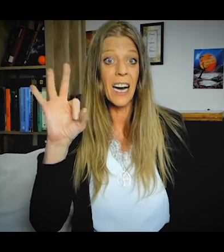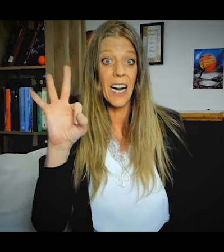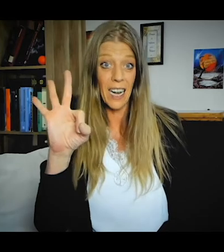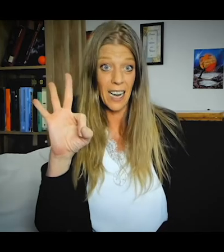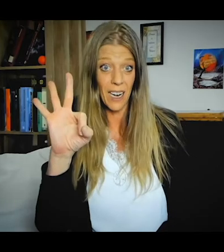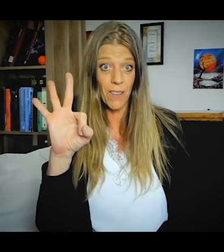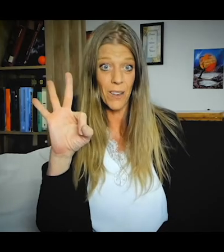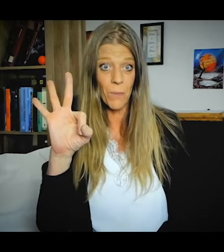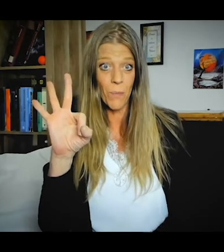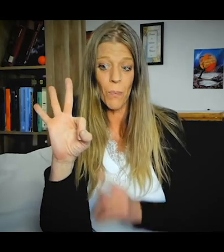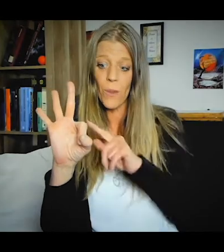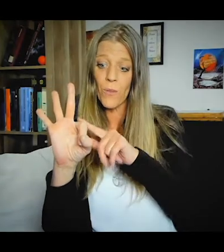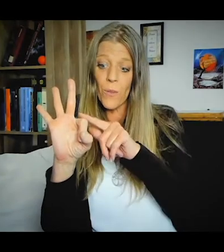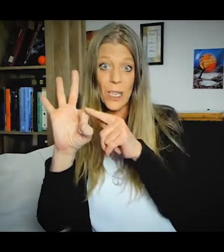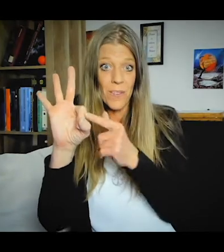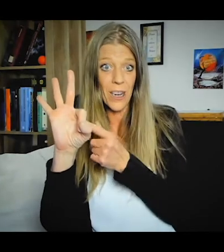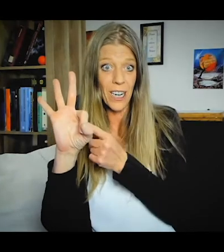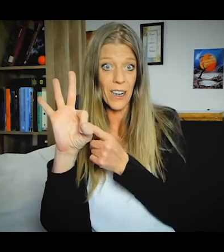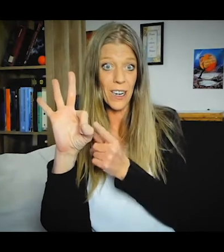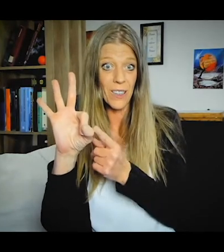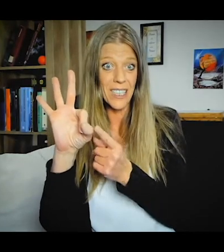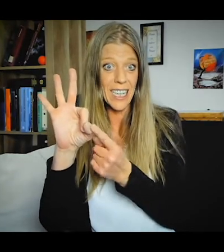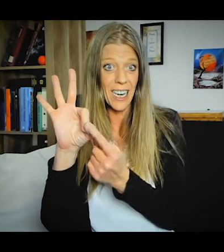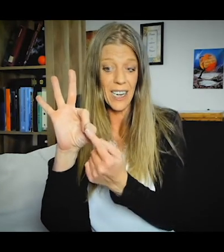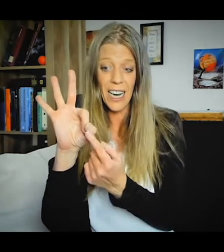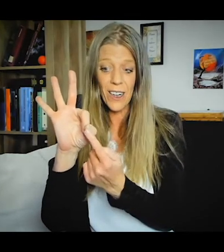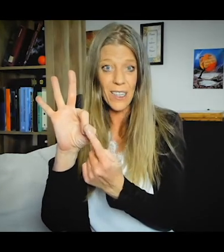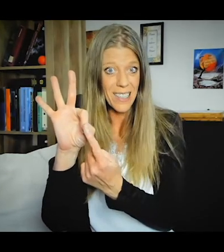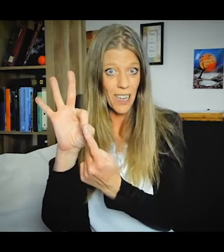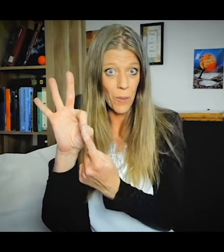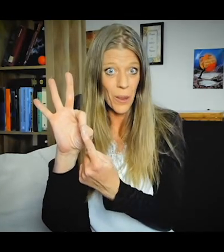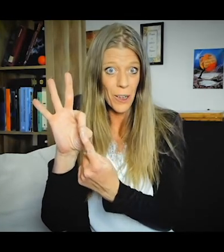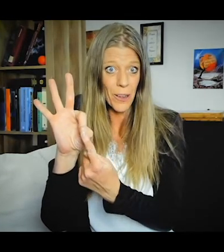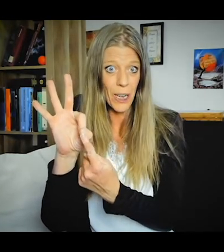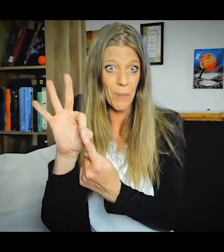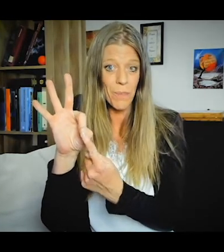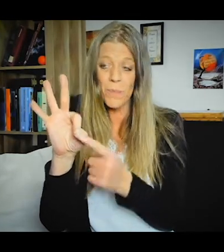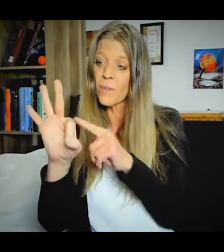F - First finger goes down and hooks on with your thumb.